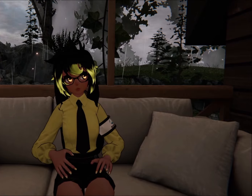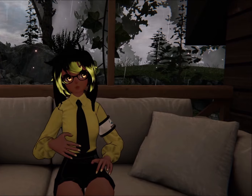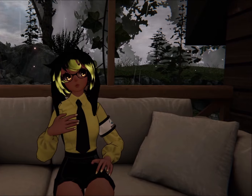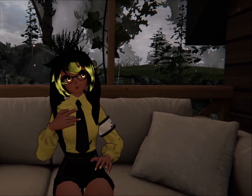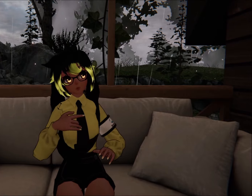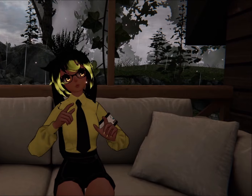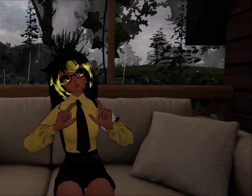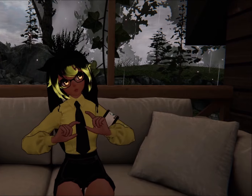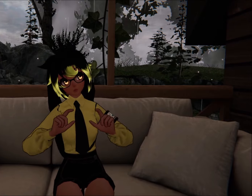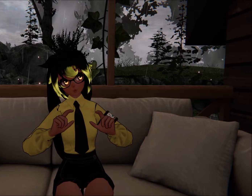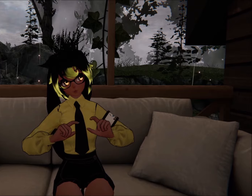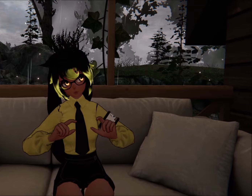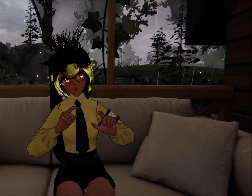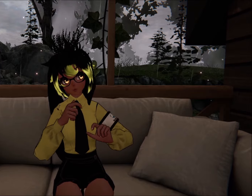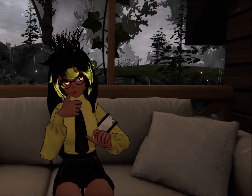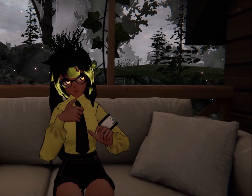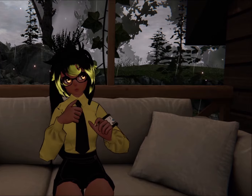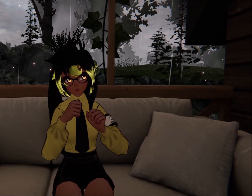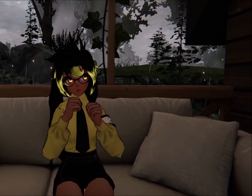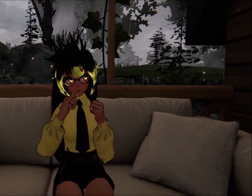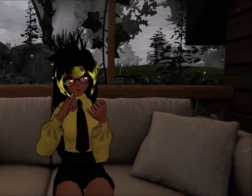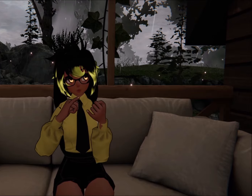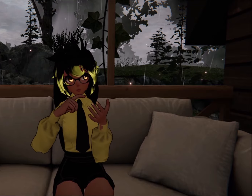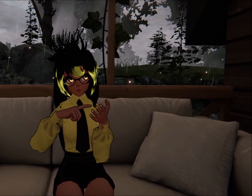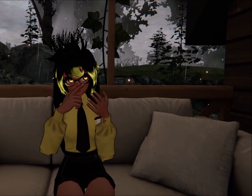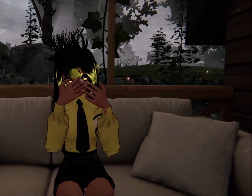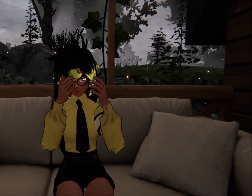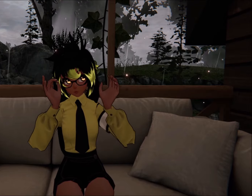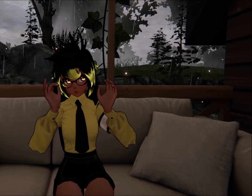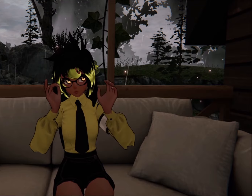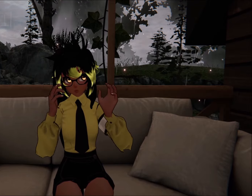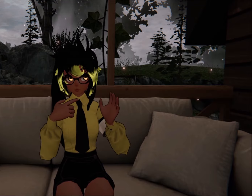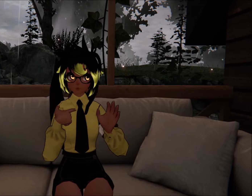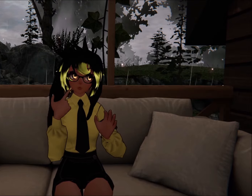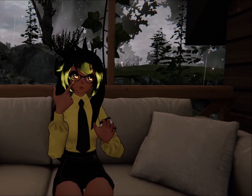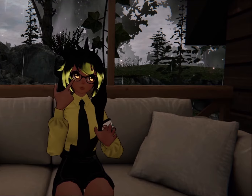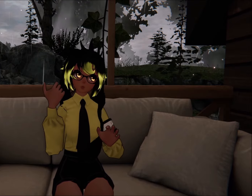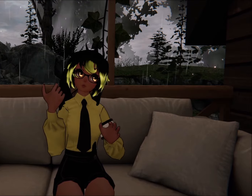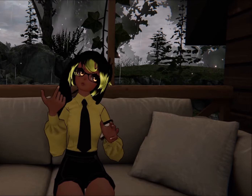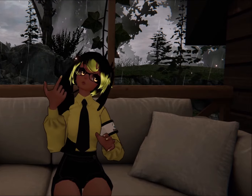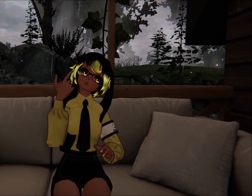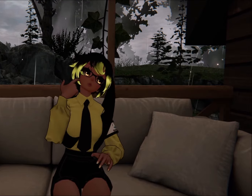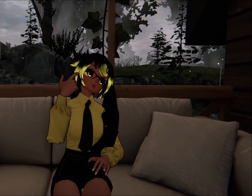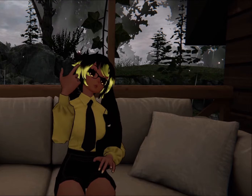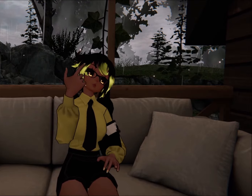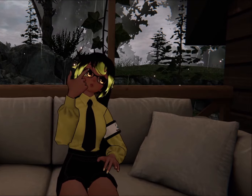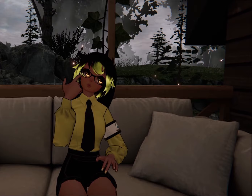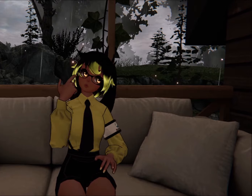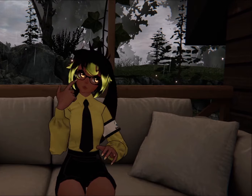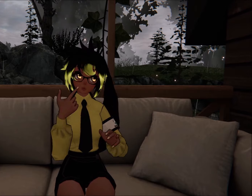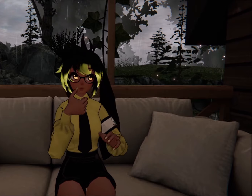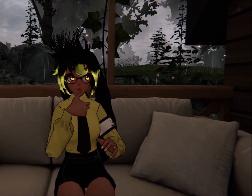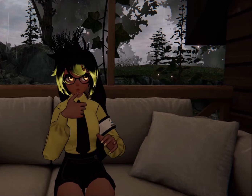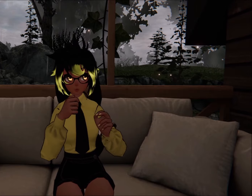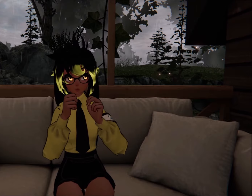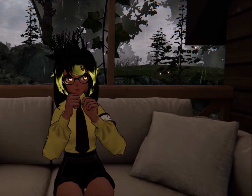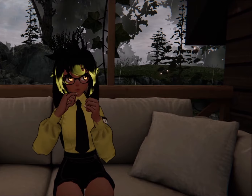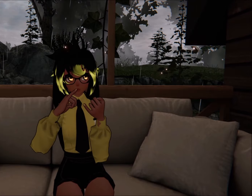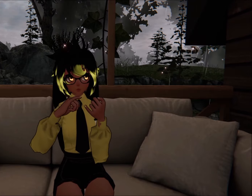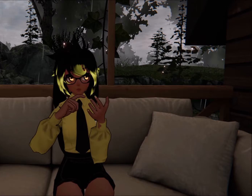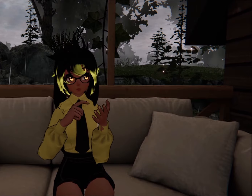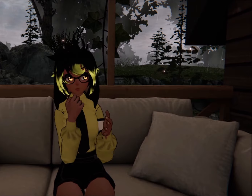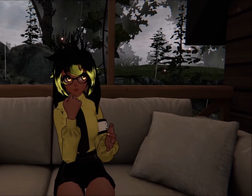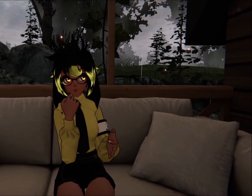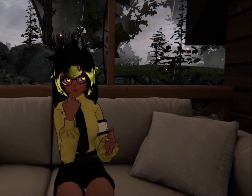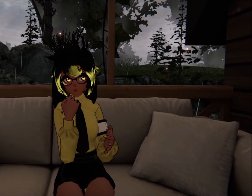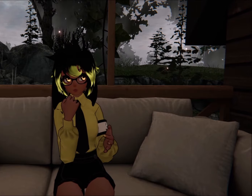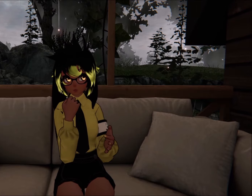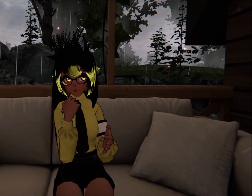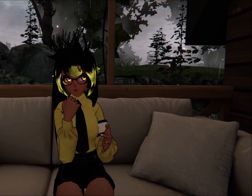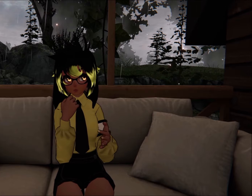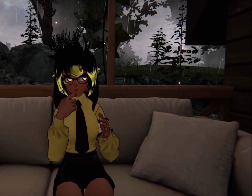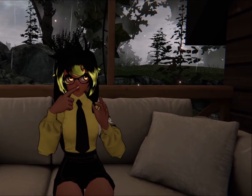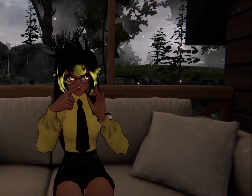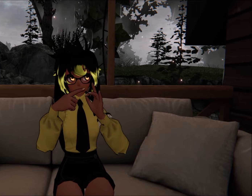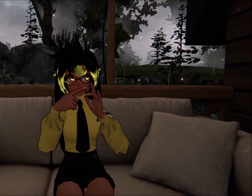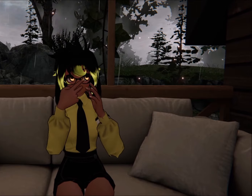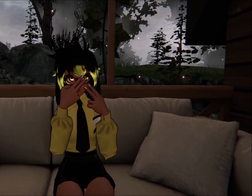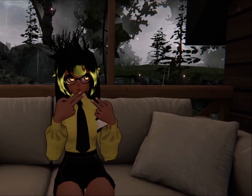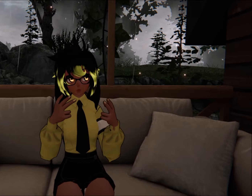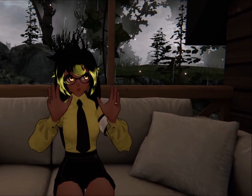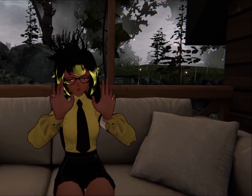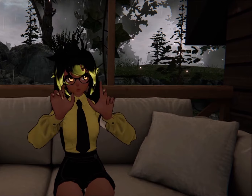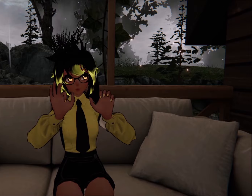I feel quite comfortable using BSL in VRChat. I find it is easier to do BSL numbers by using Index